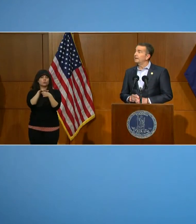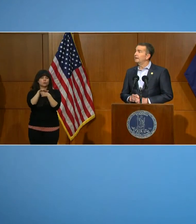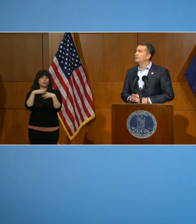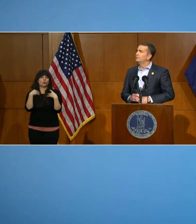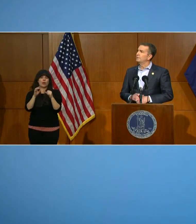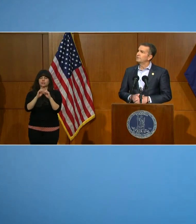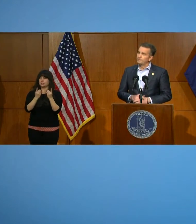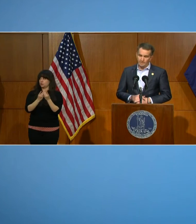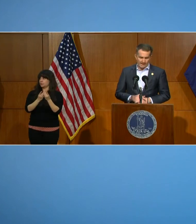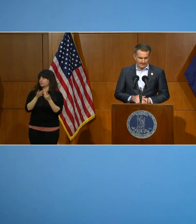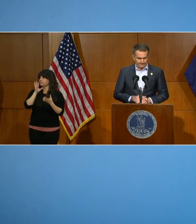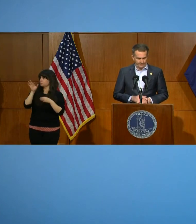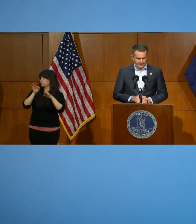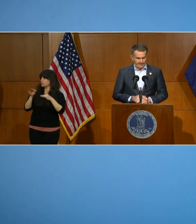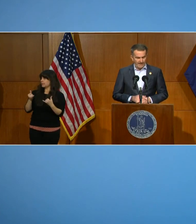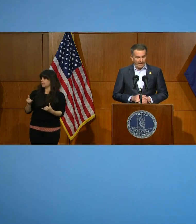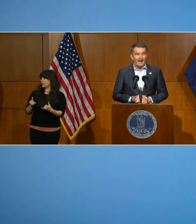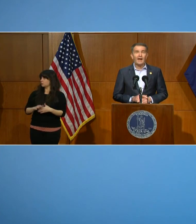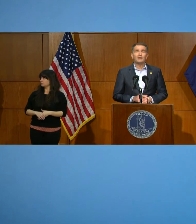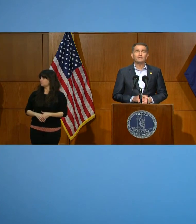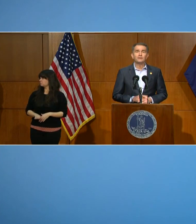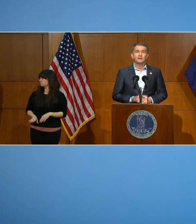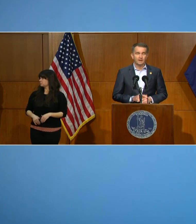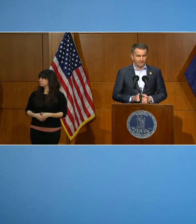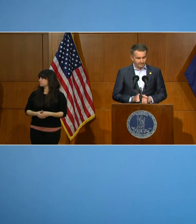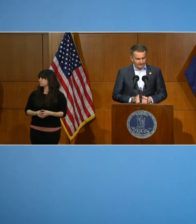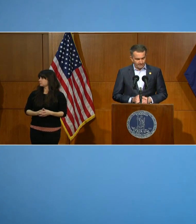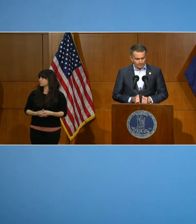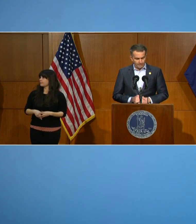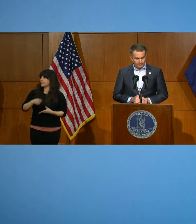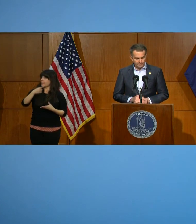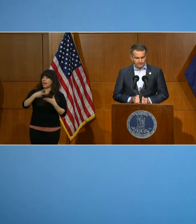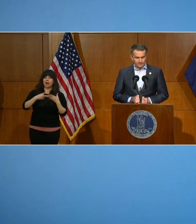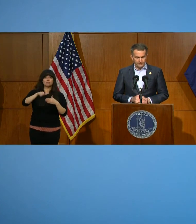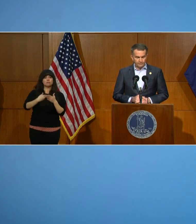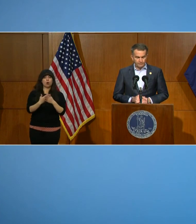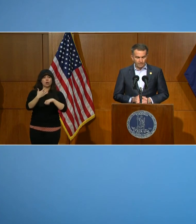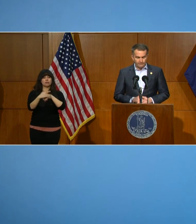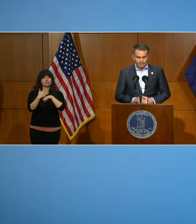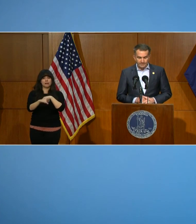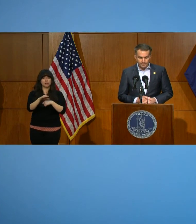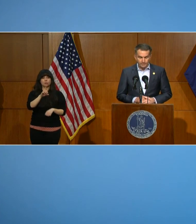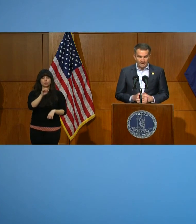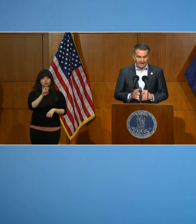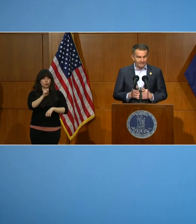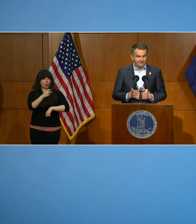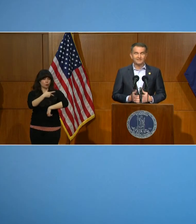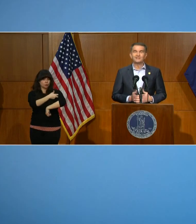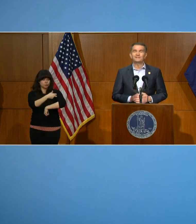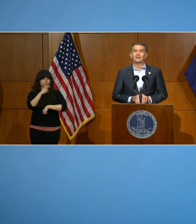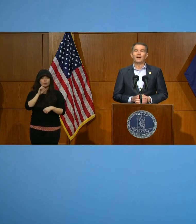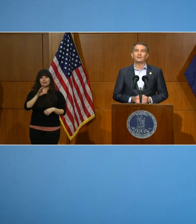DISTRICT. HERE'S HOW TO